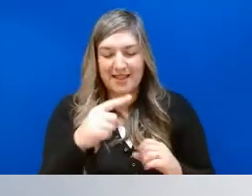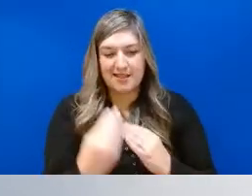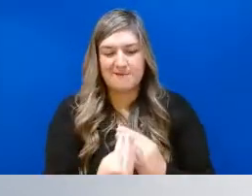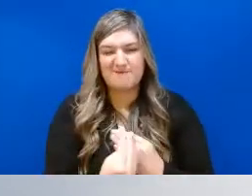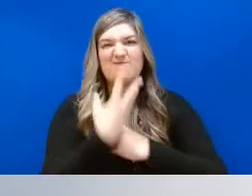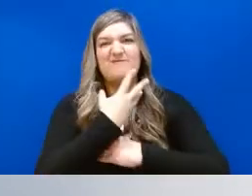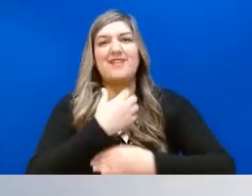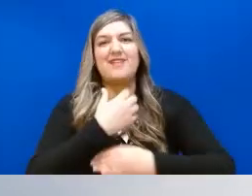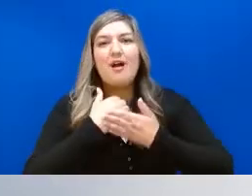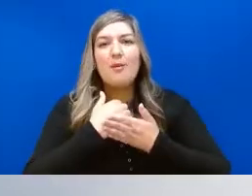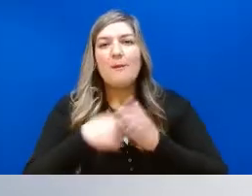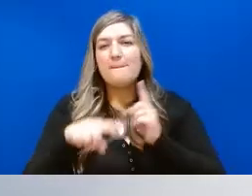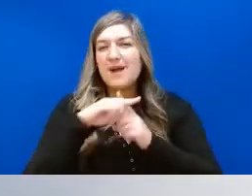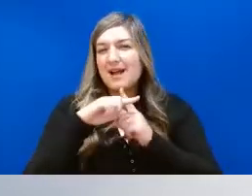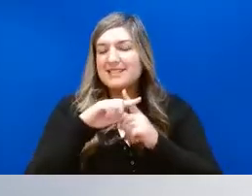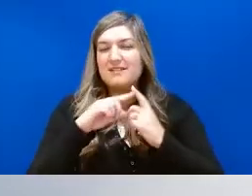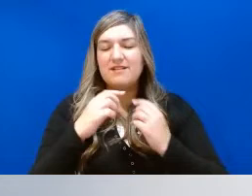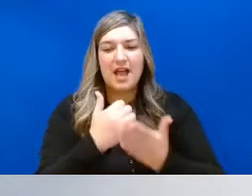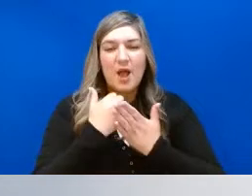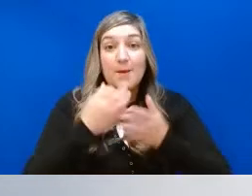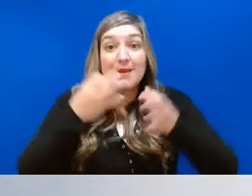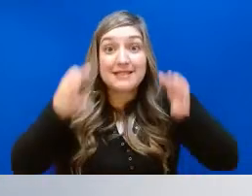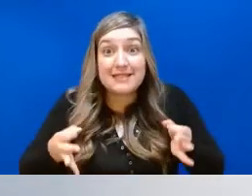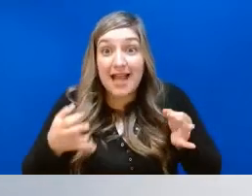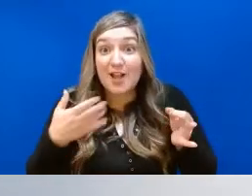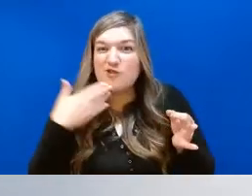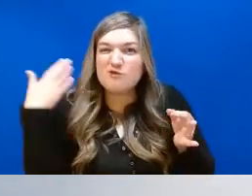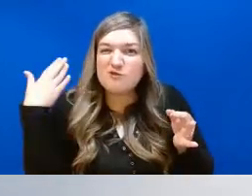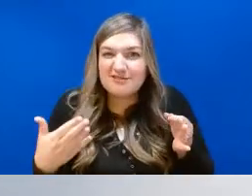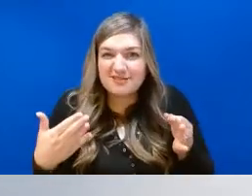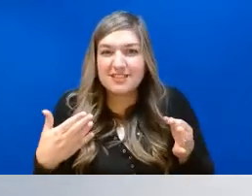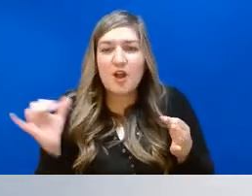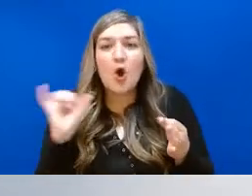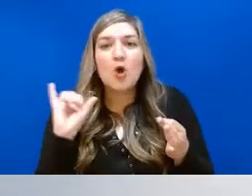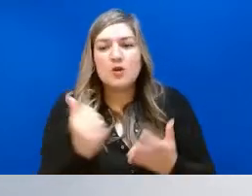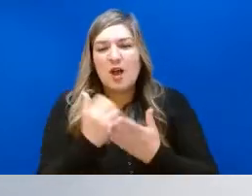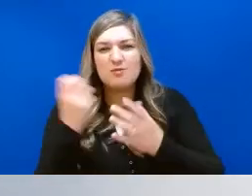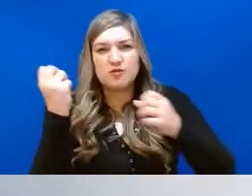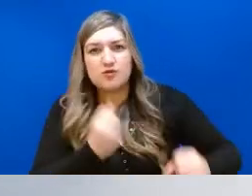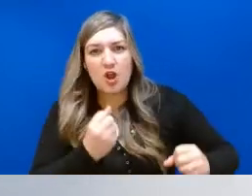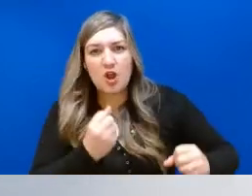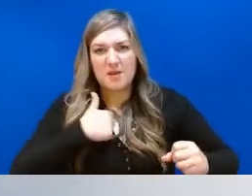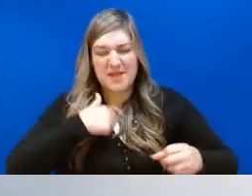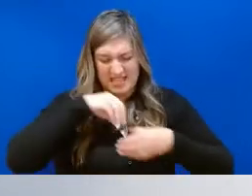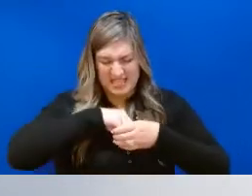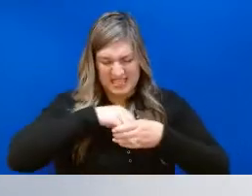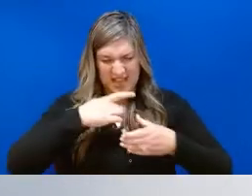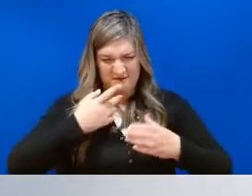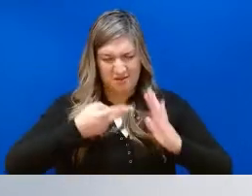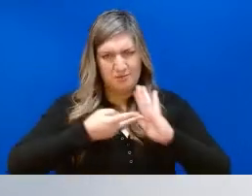Core values also strengthen a sense of purpose, which for some people can buffer anxiety and improve stress management.